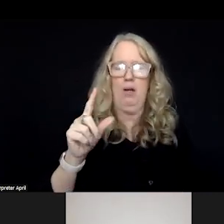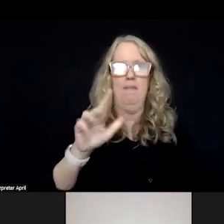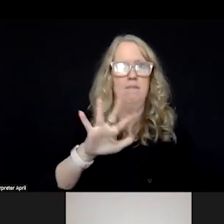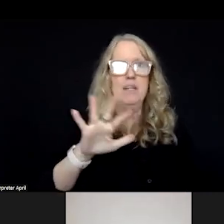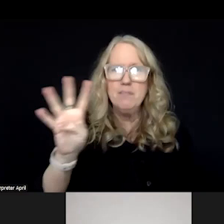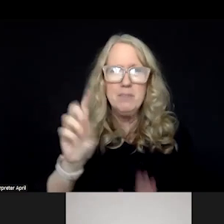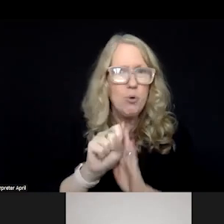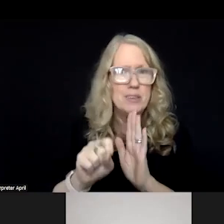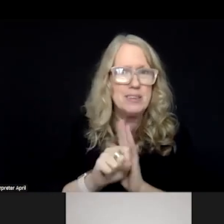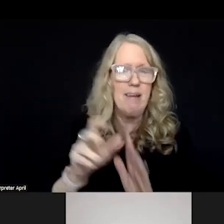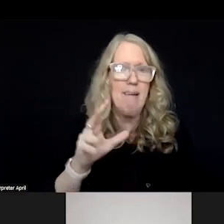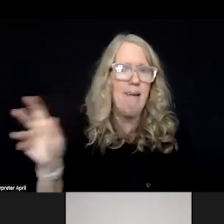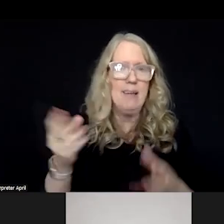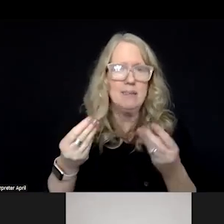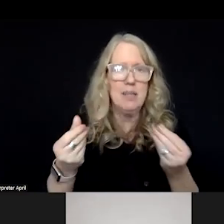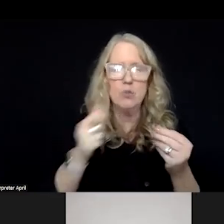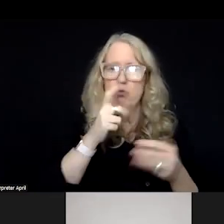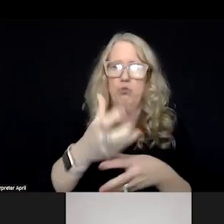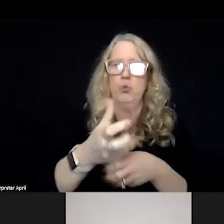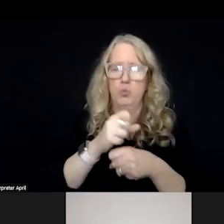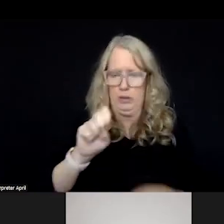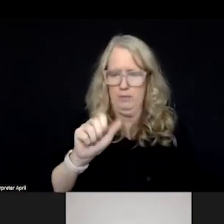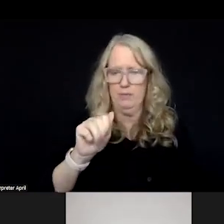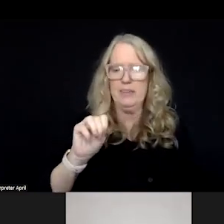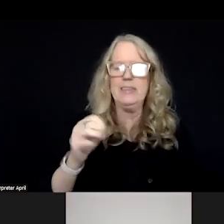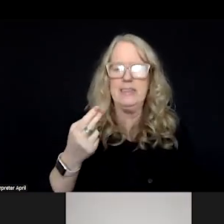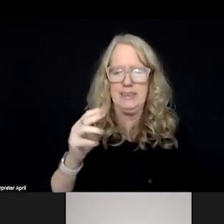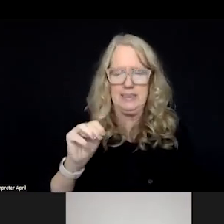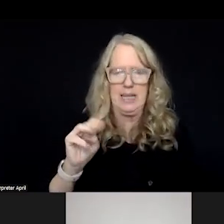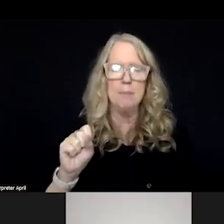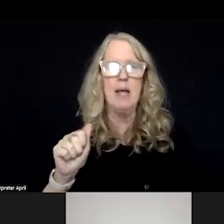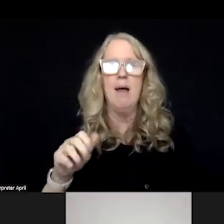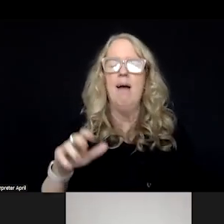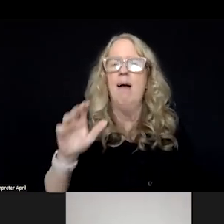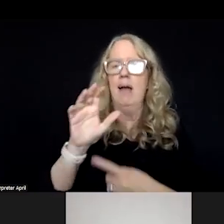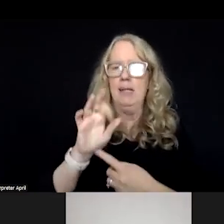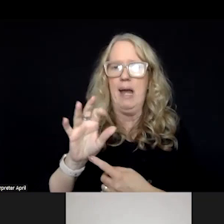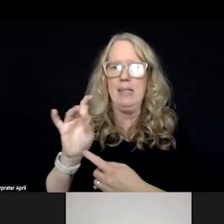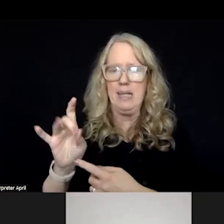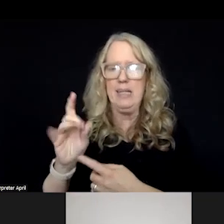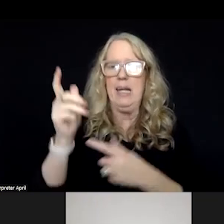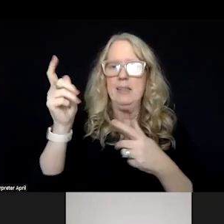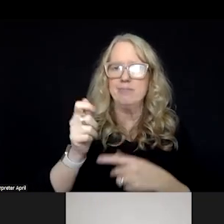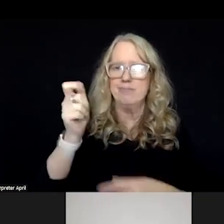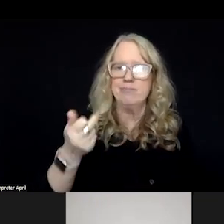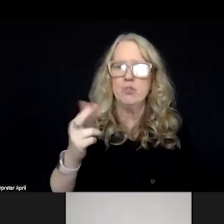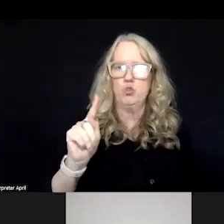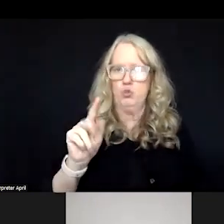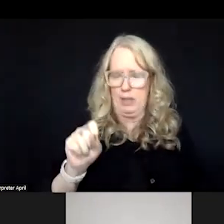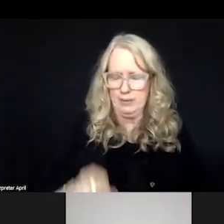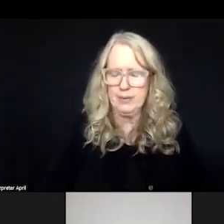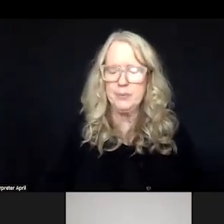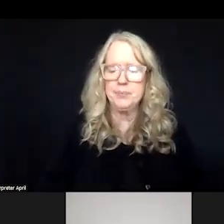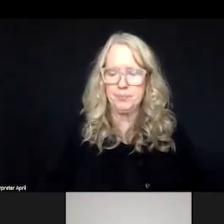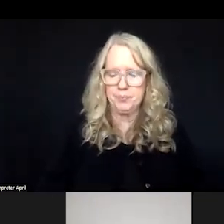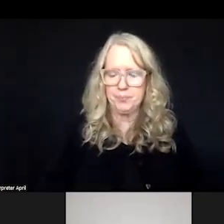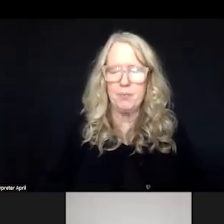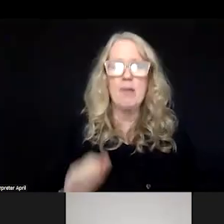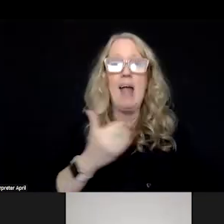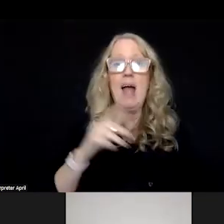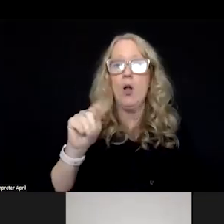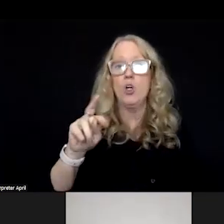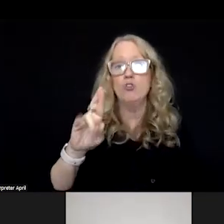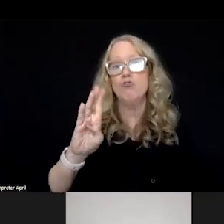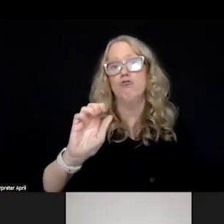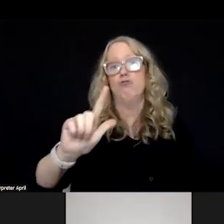TERRITORIES WHO RECEIVE 988 GRANTS, OUR TRIBAL 988 GRANTS, OUR